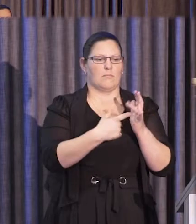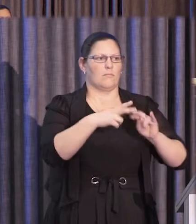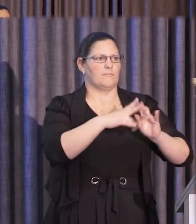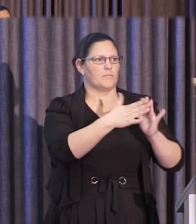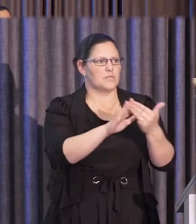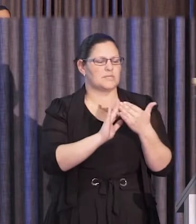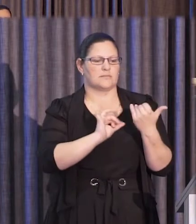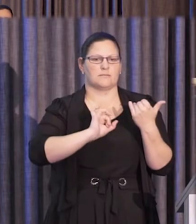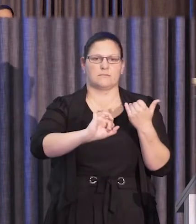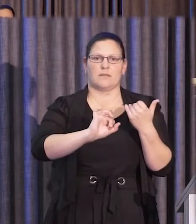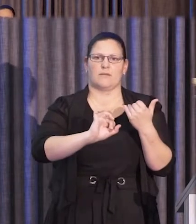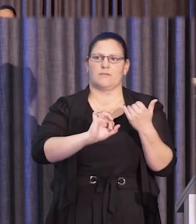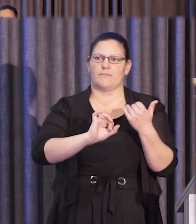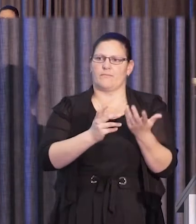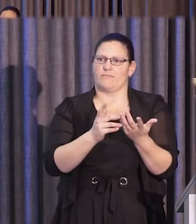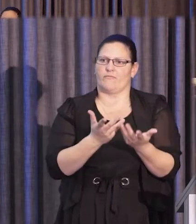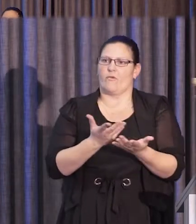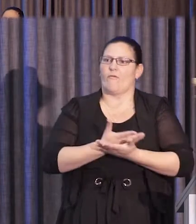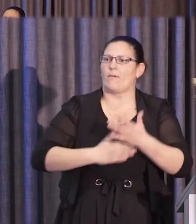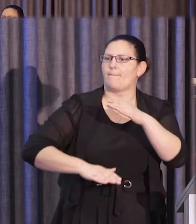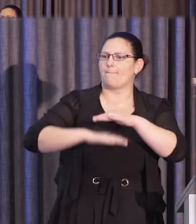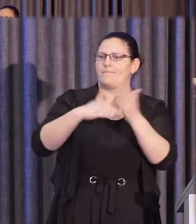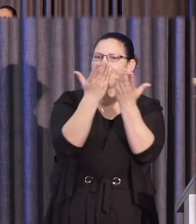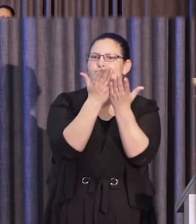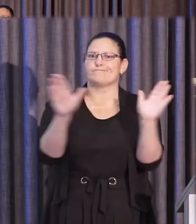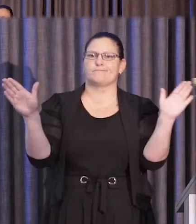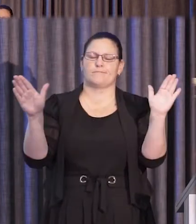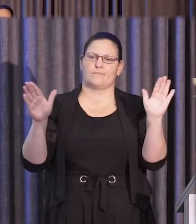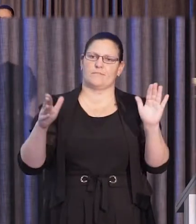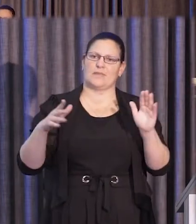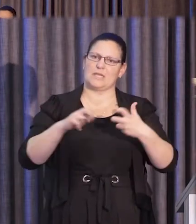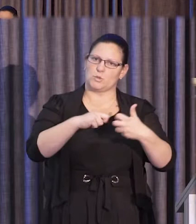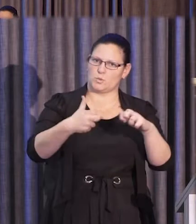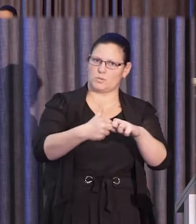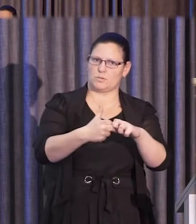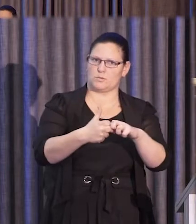that affect people with disability as a whole, so it's not just about one person, but this is something that affects all of us,